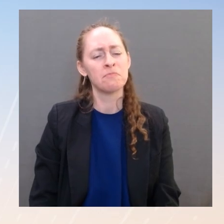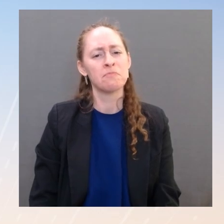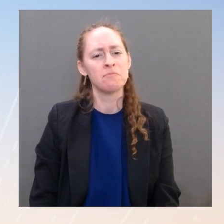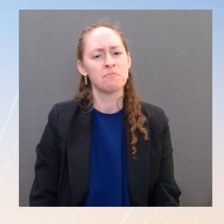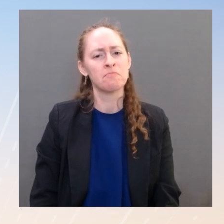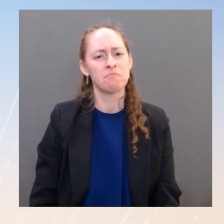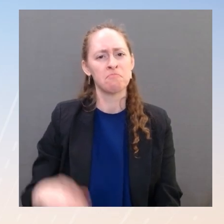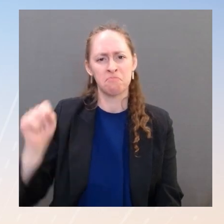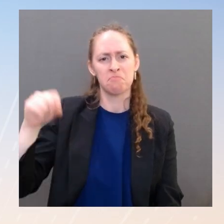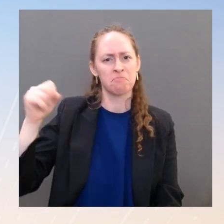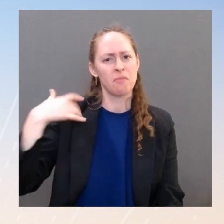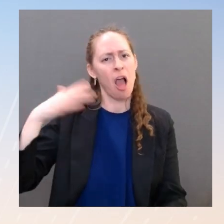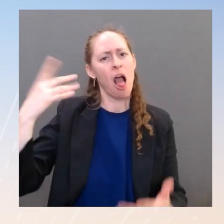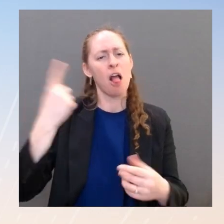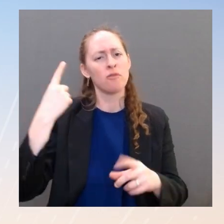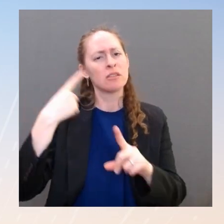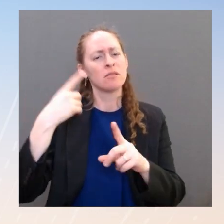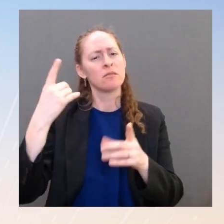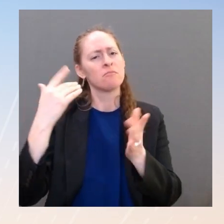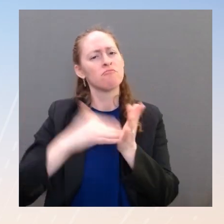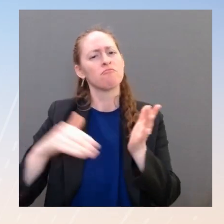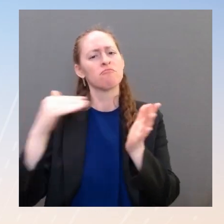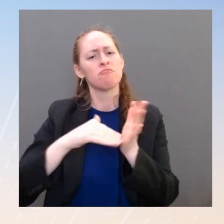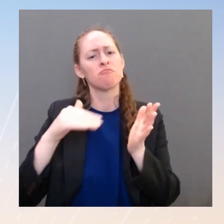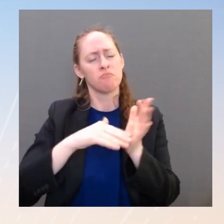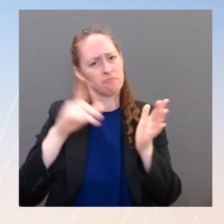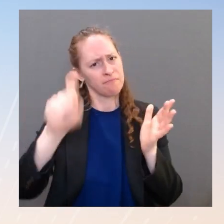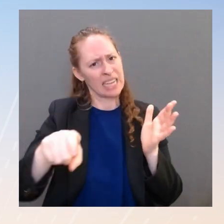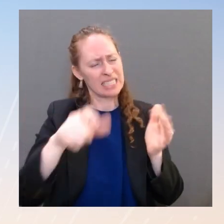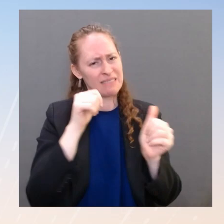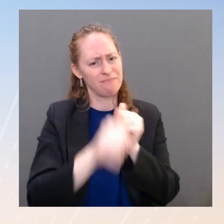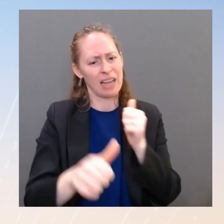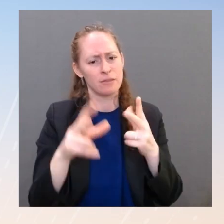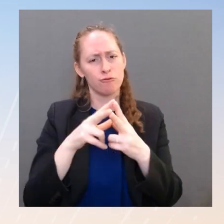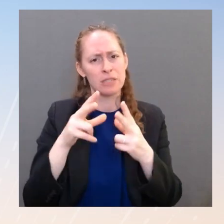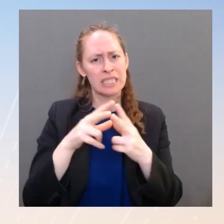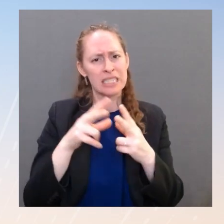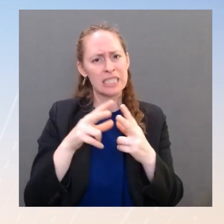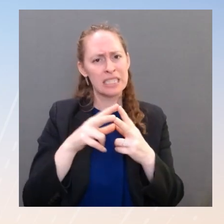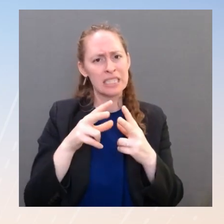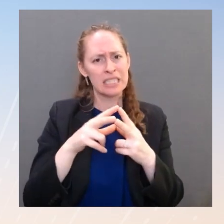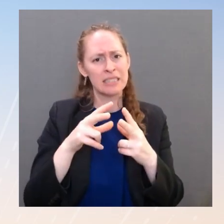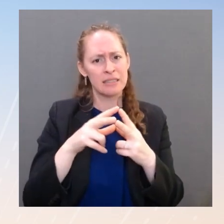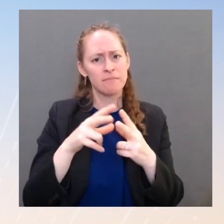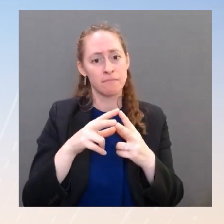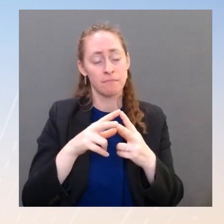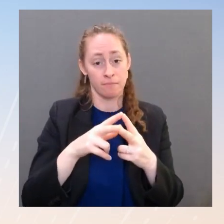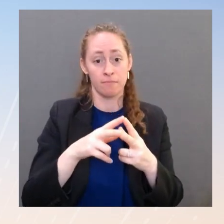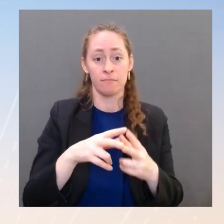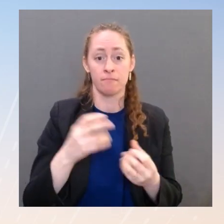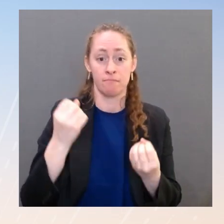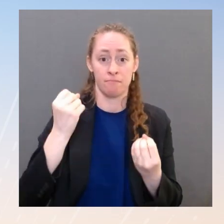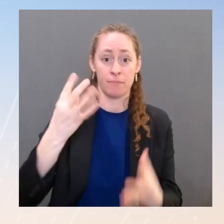I think you've seen, over the weekend, comments from a number of senators about that as well -- echoing that point about the urgency